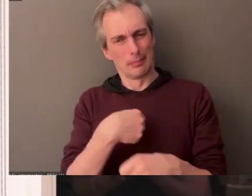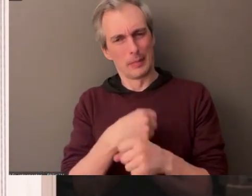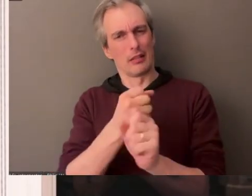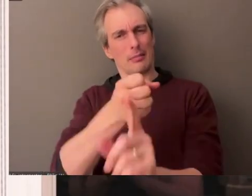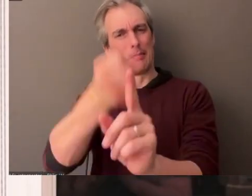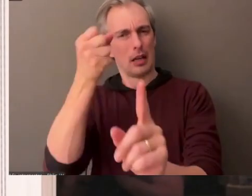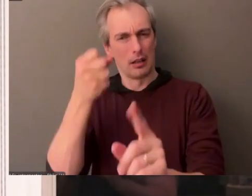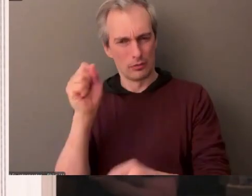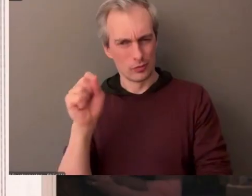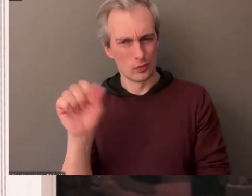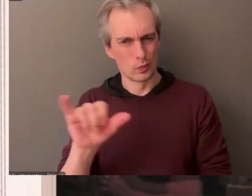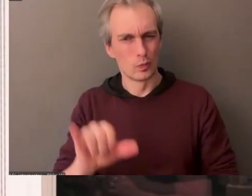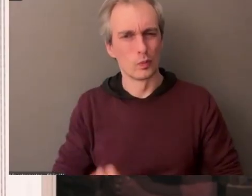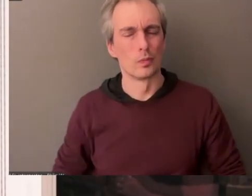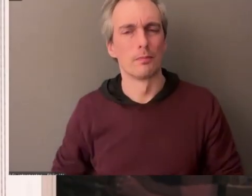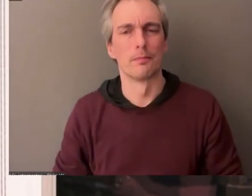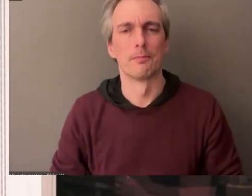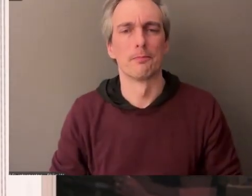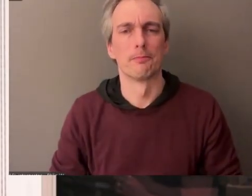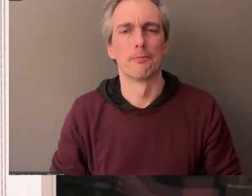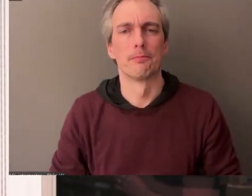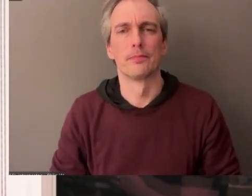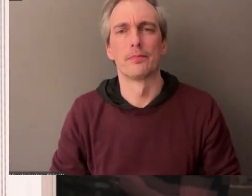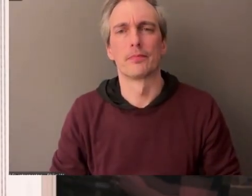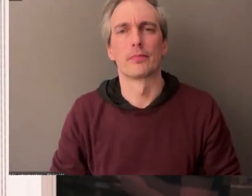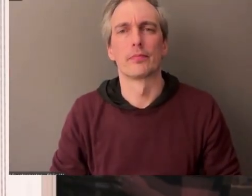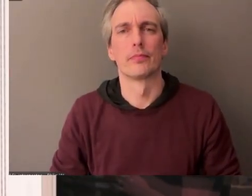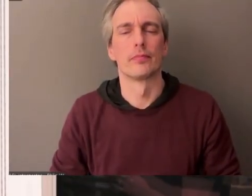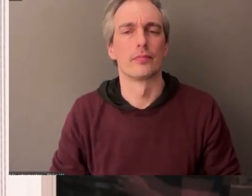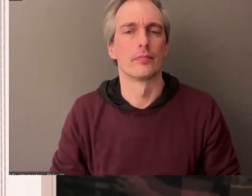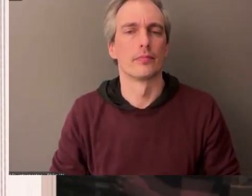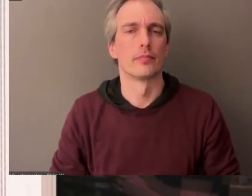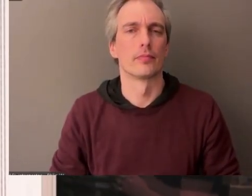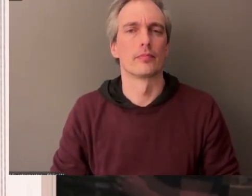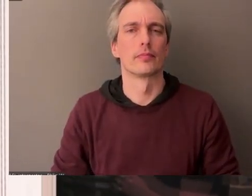Thank you. I'm gonna read a question from online.